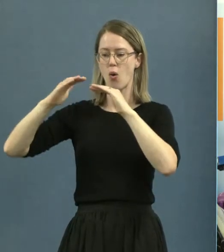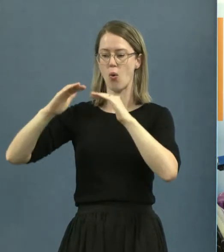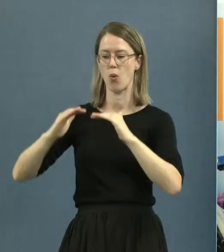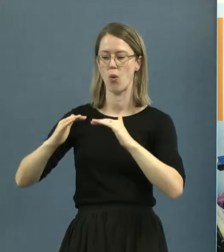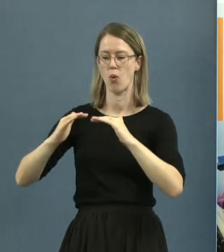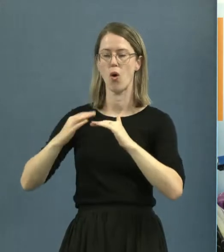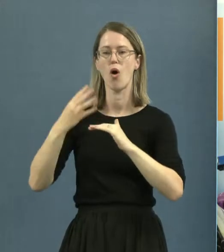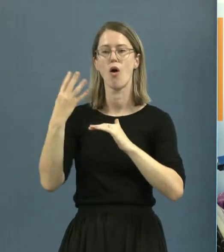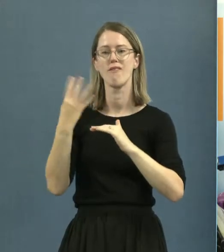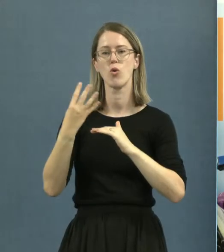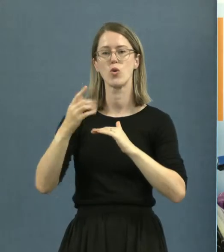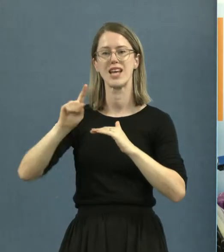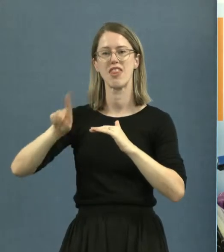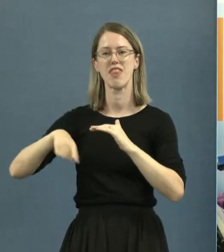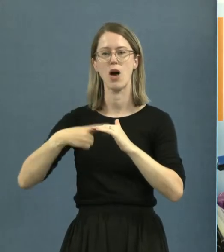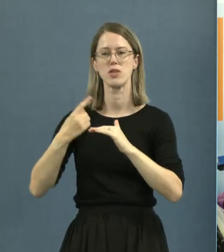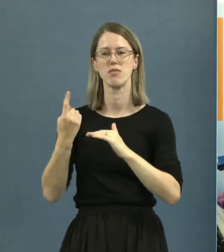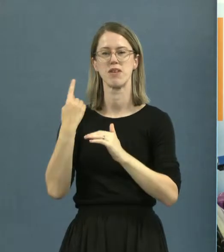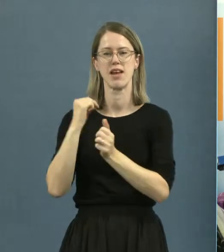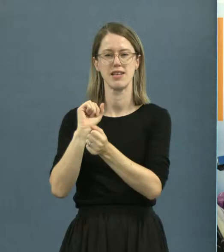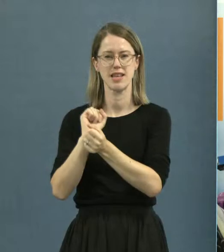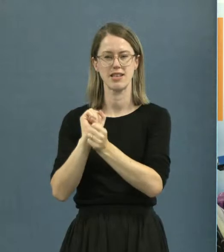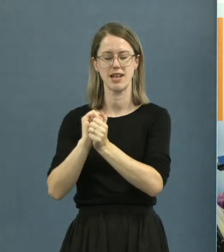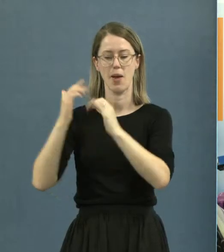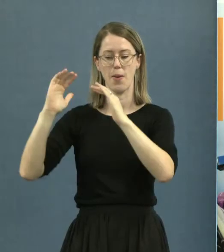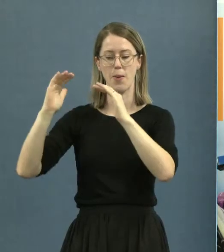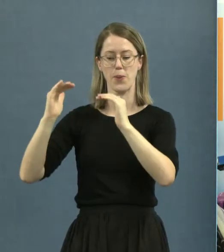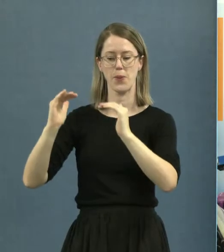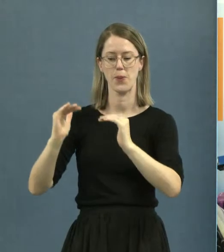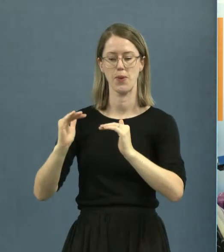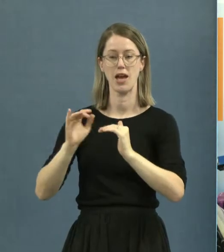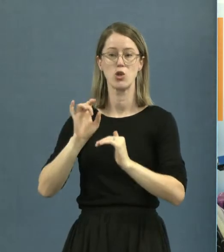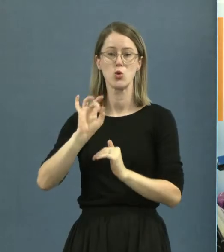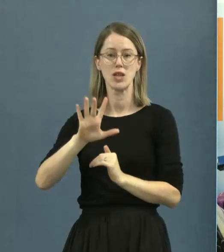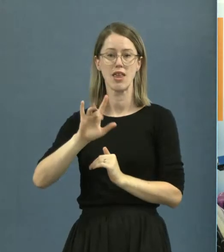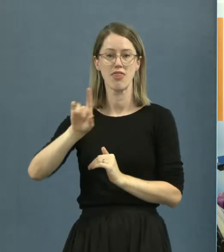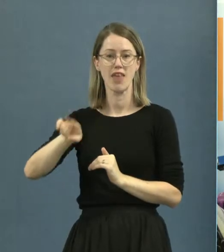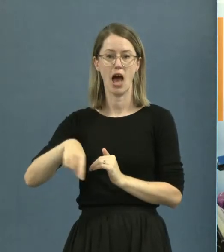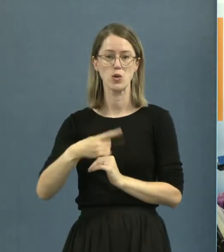20,000 cases. That reduced to